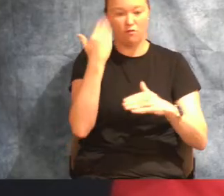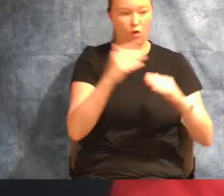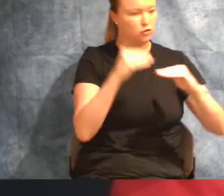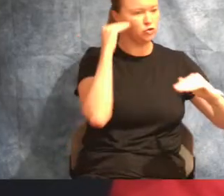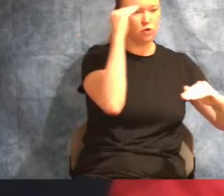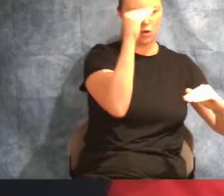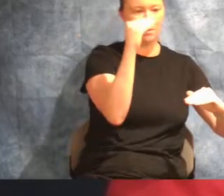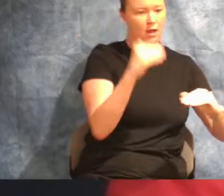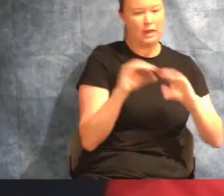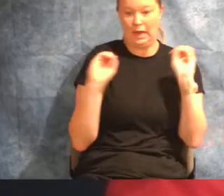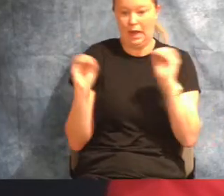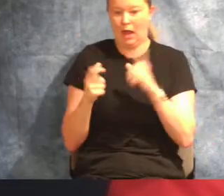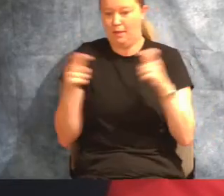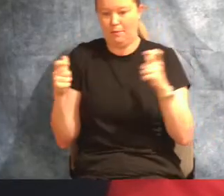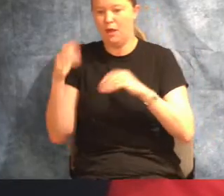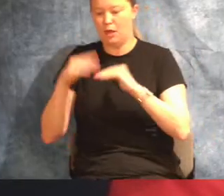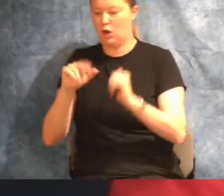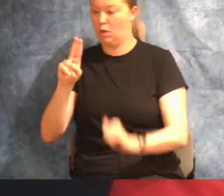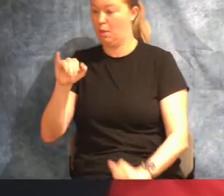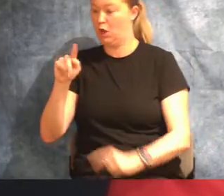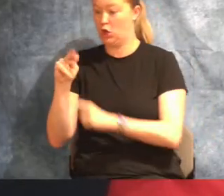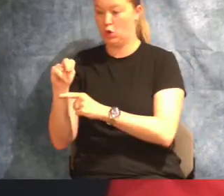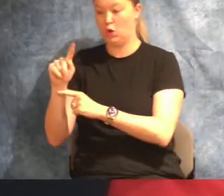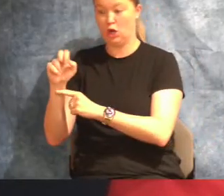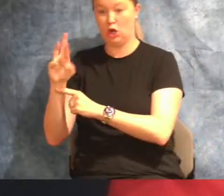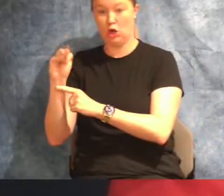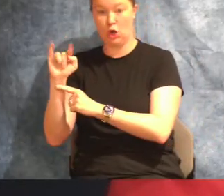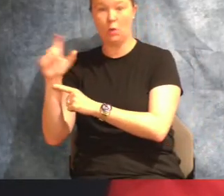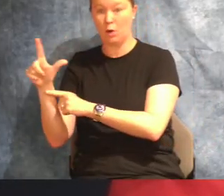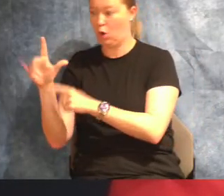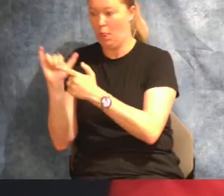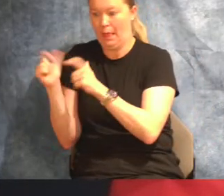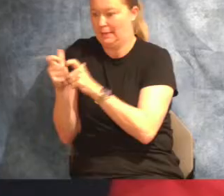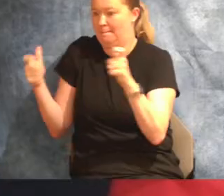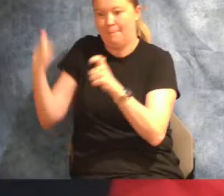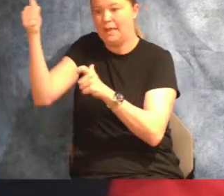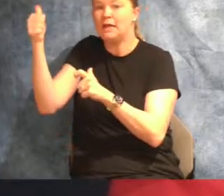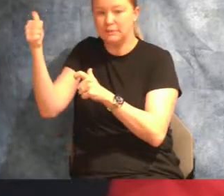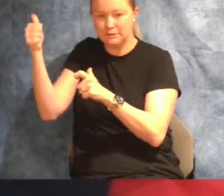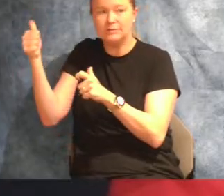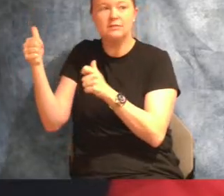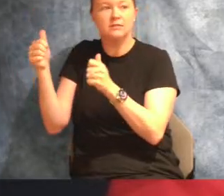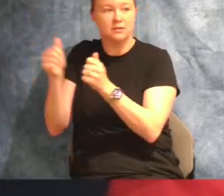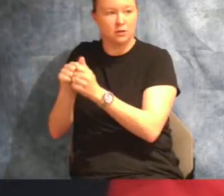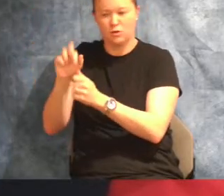nothing's bigger than the Union Terminal. That's the biggest with the rotunda and the